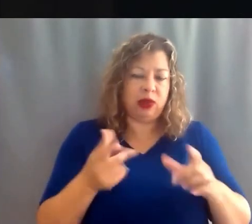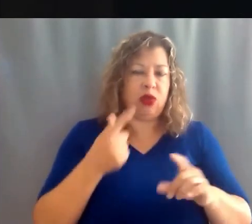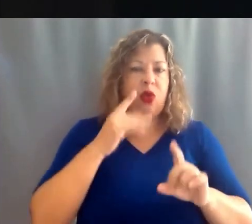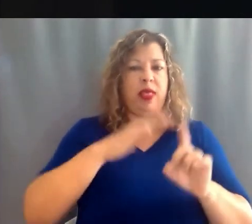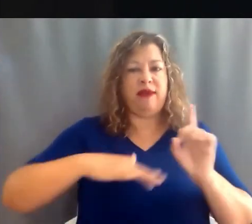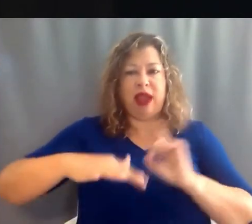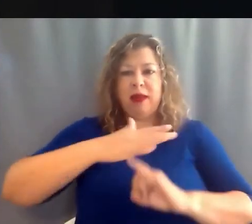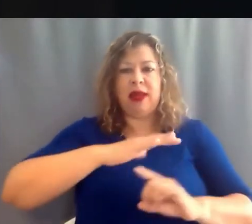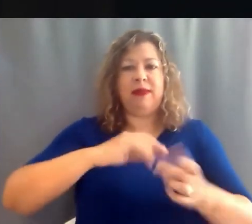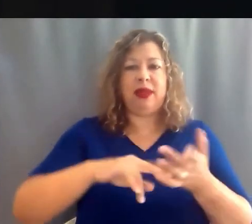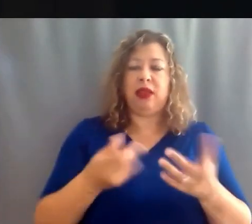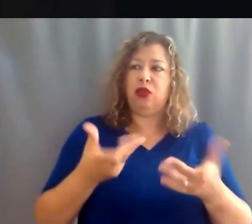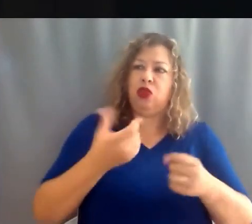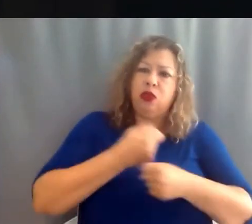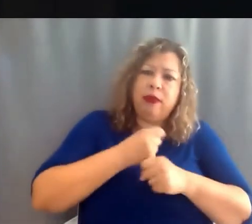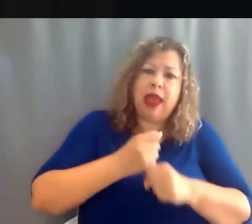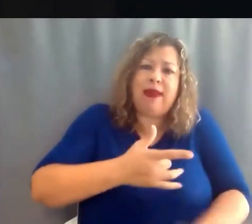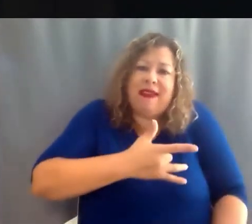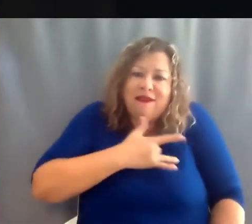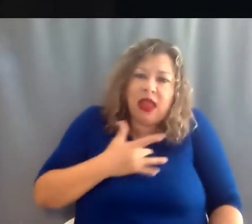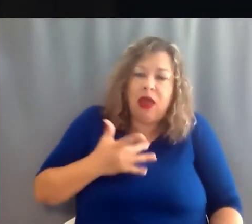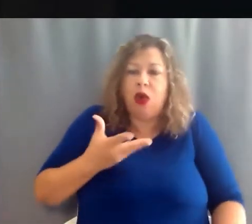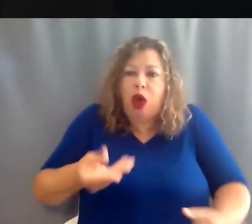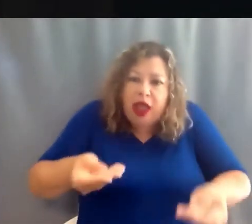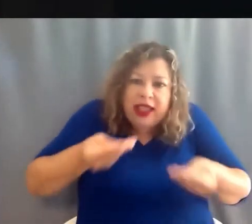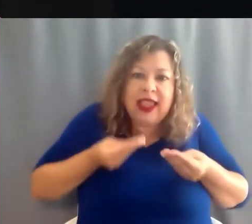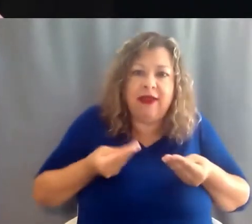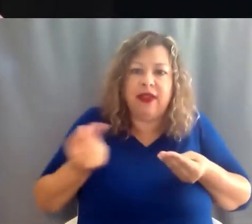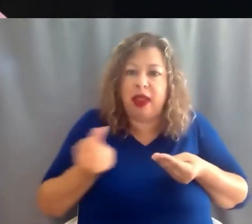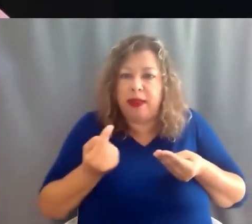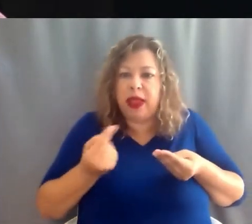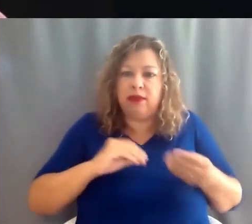It's like. Man, you made me feel like you were giving me something. You made me feel like you loved me.